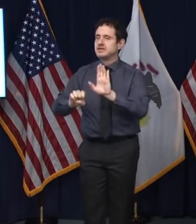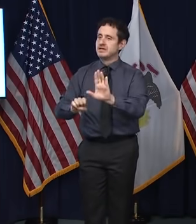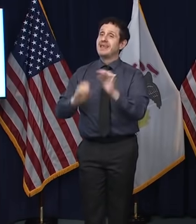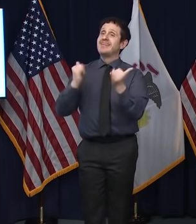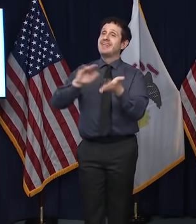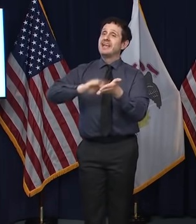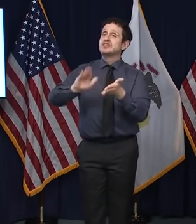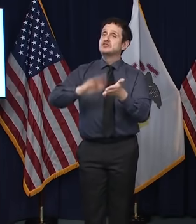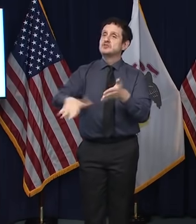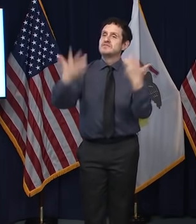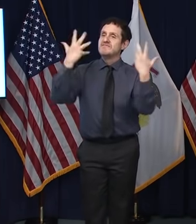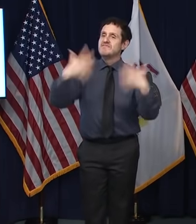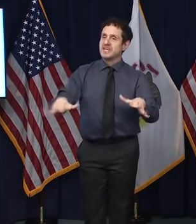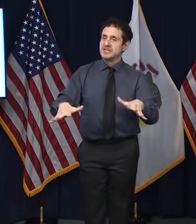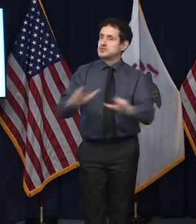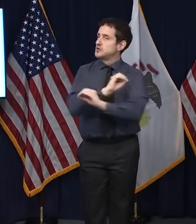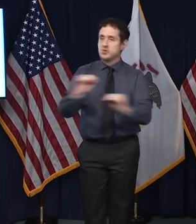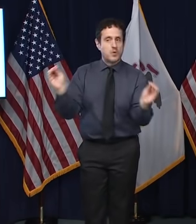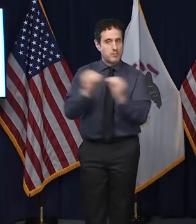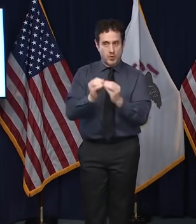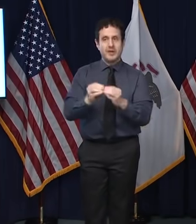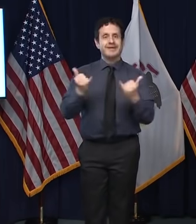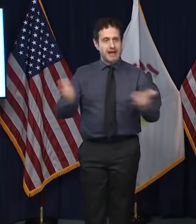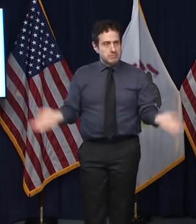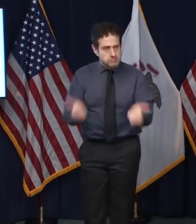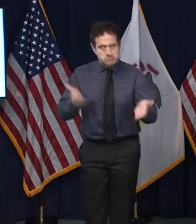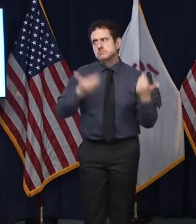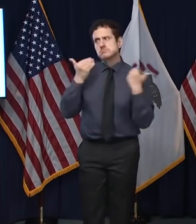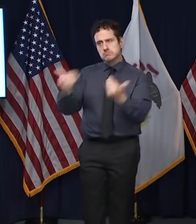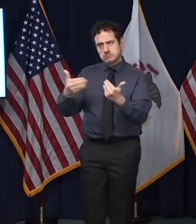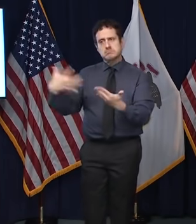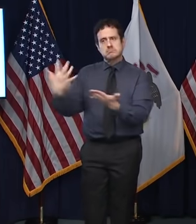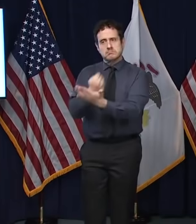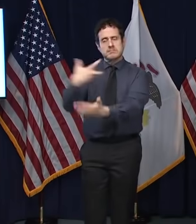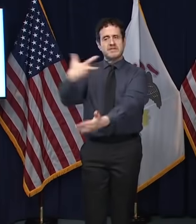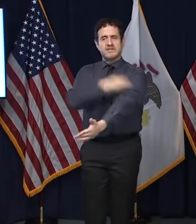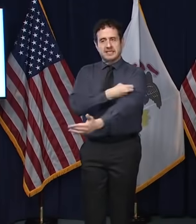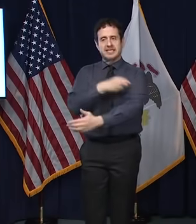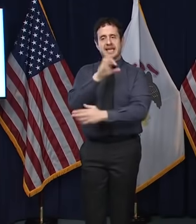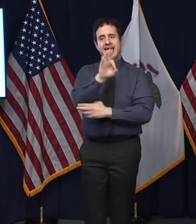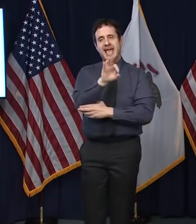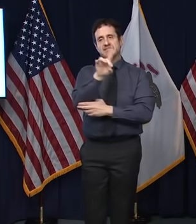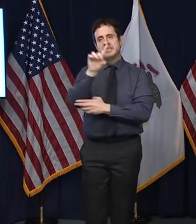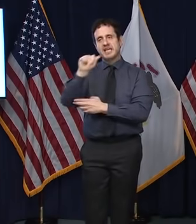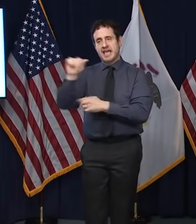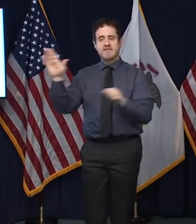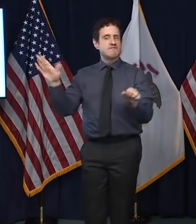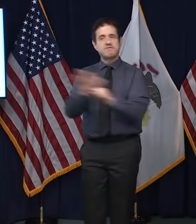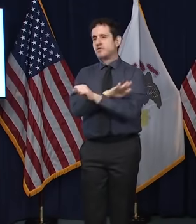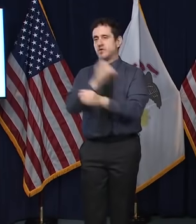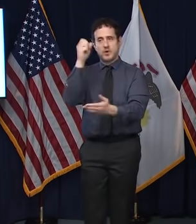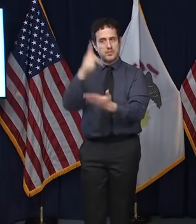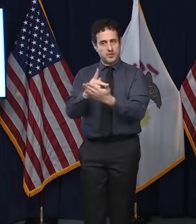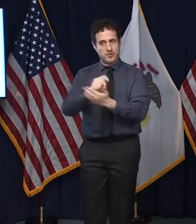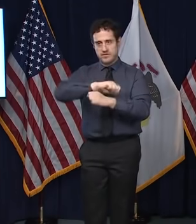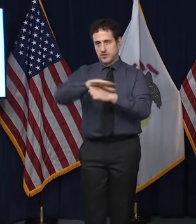experimental That excuse is